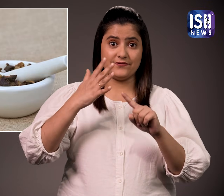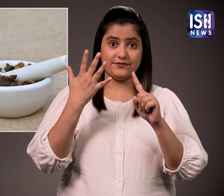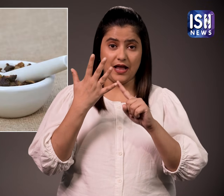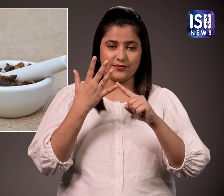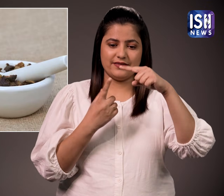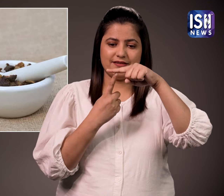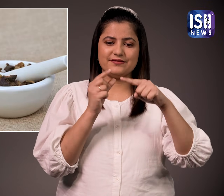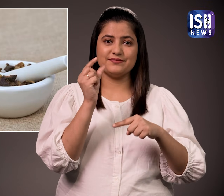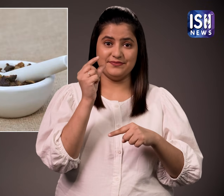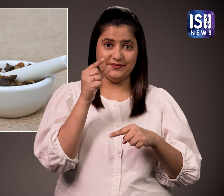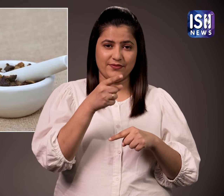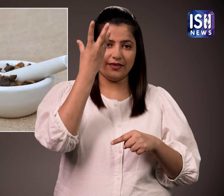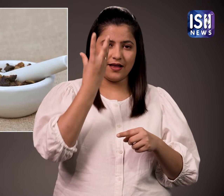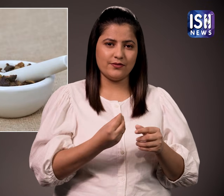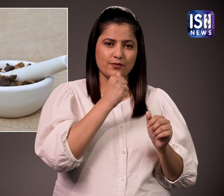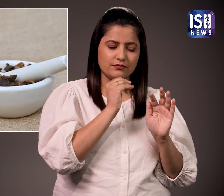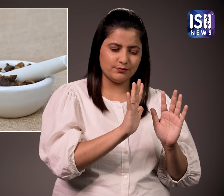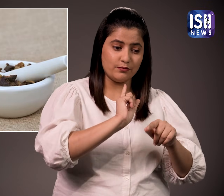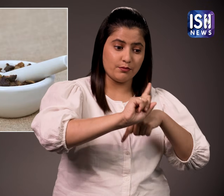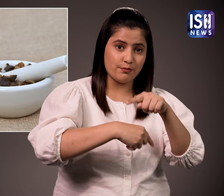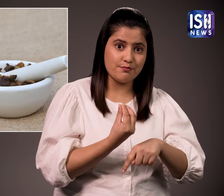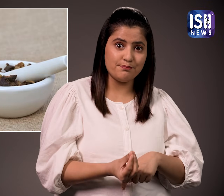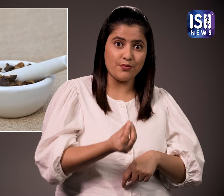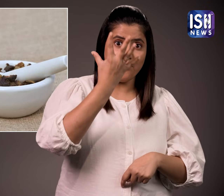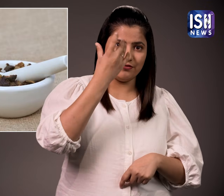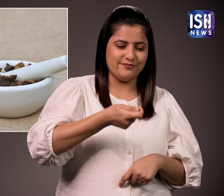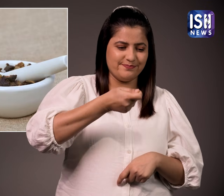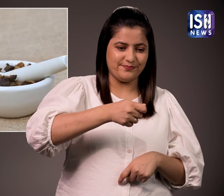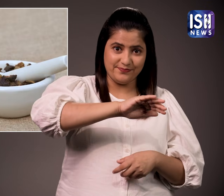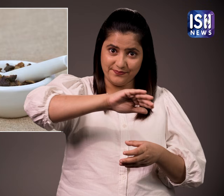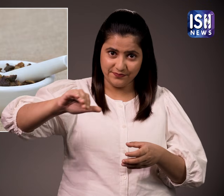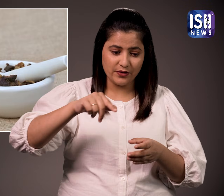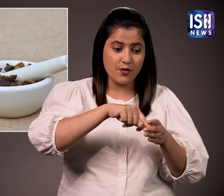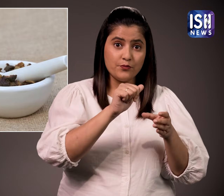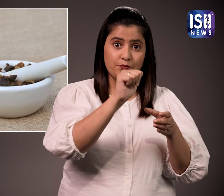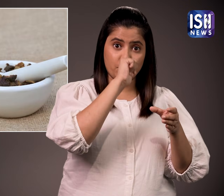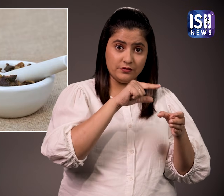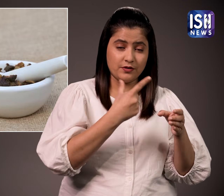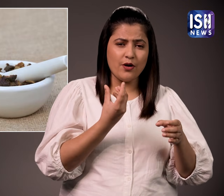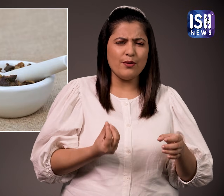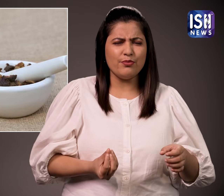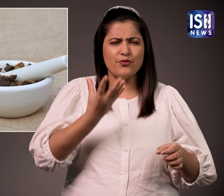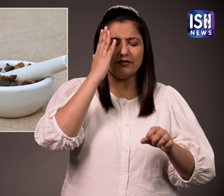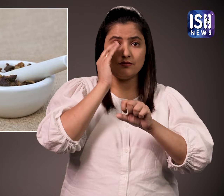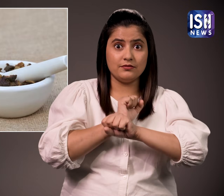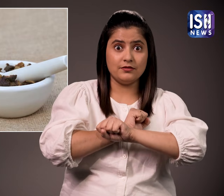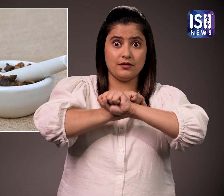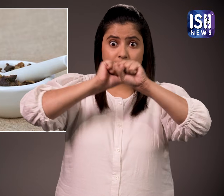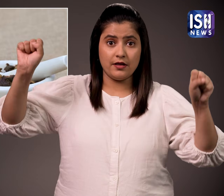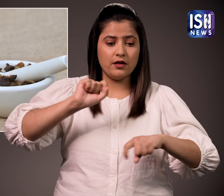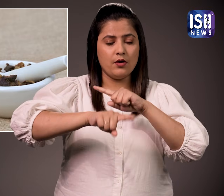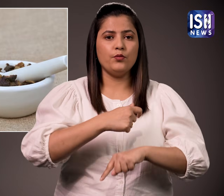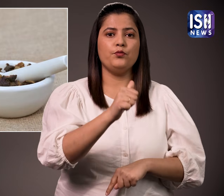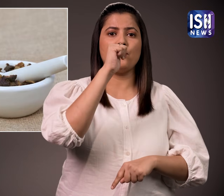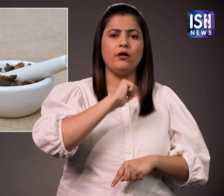5. Drinking triphala water early in the morning after waking up